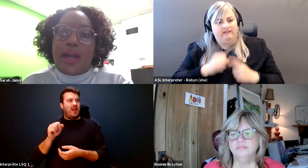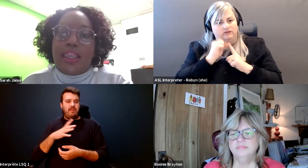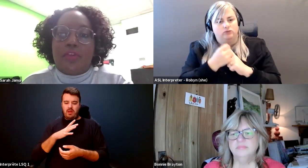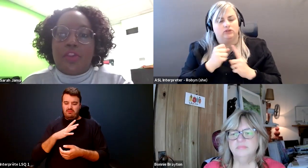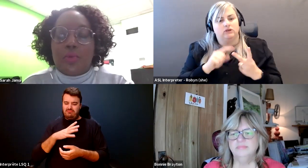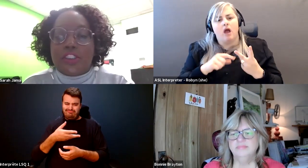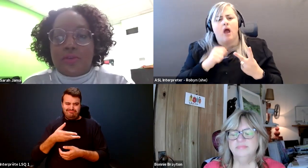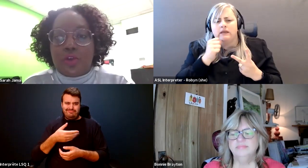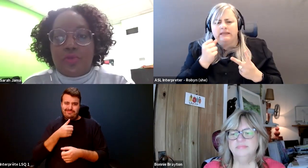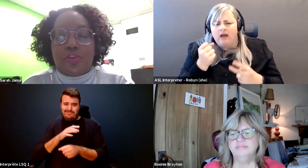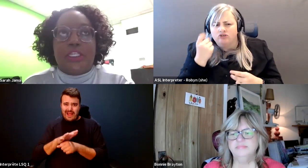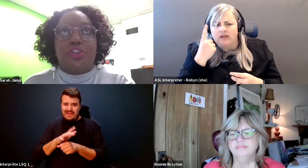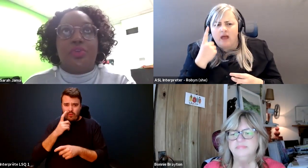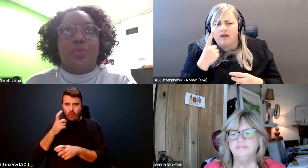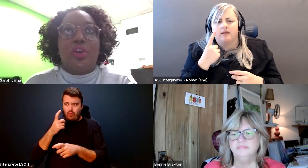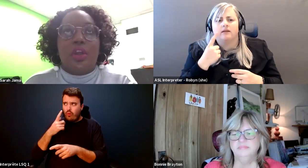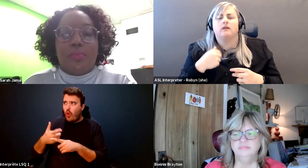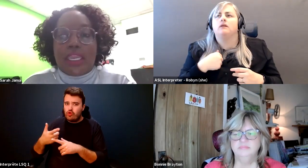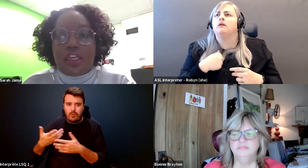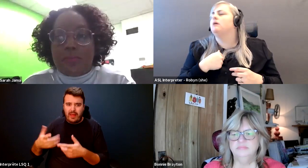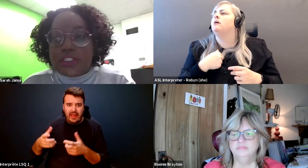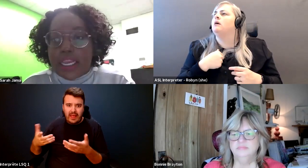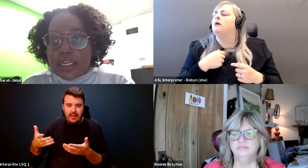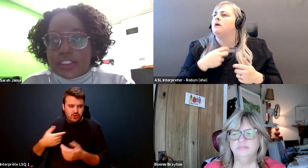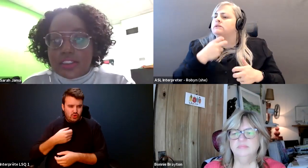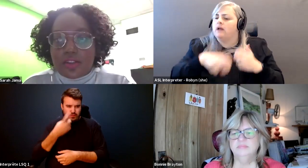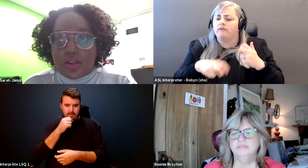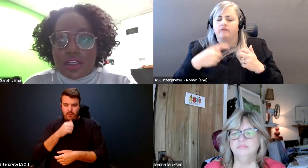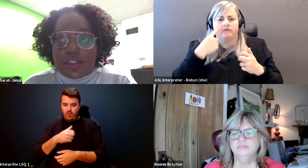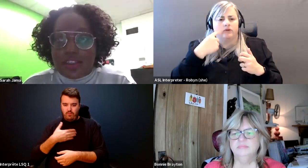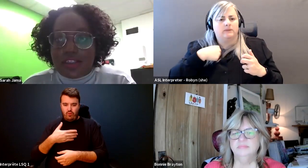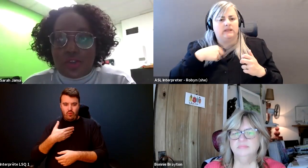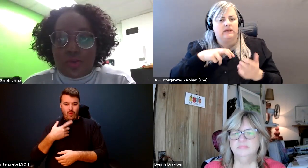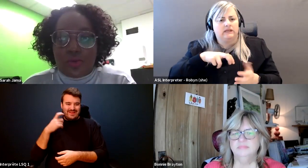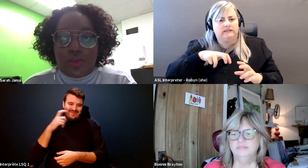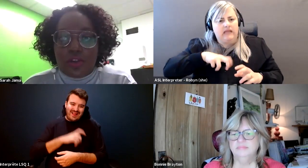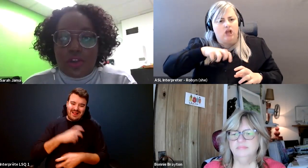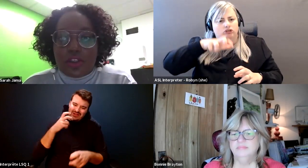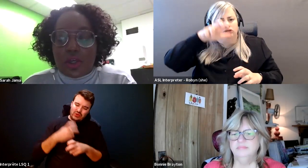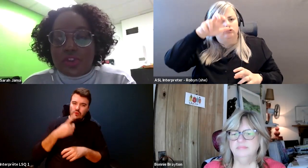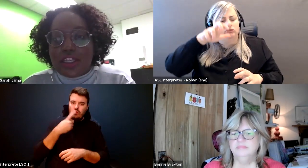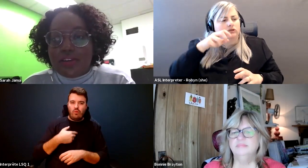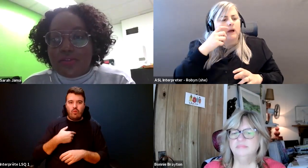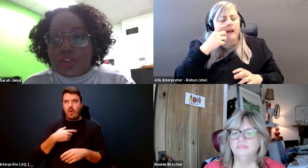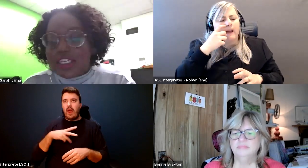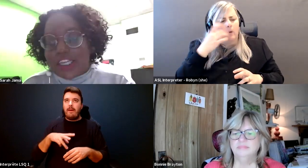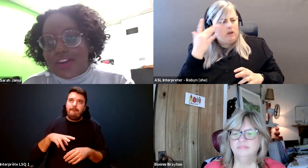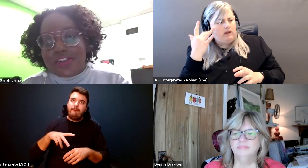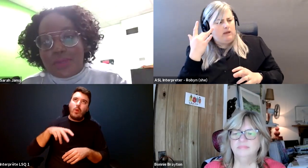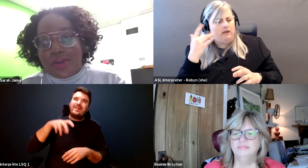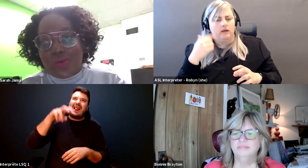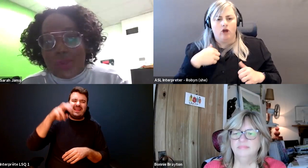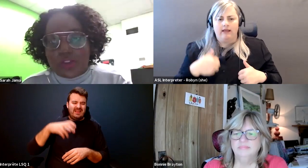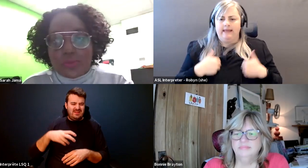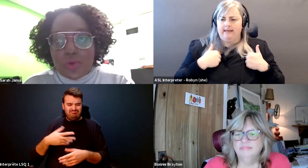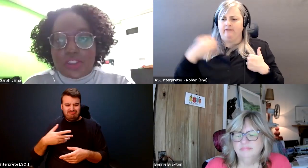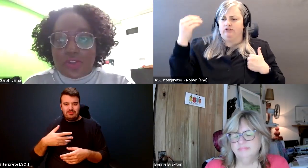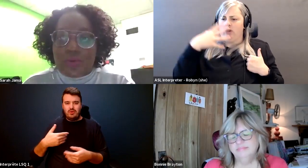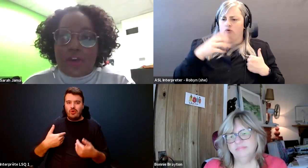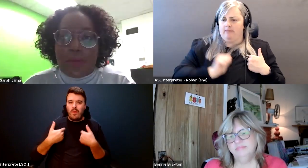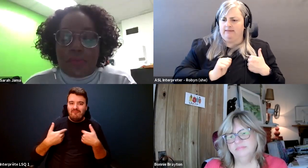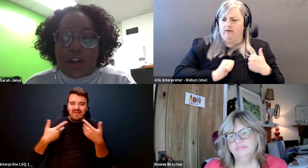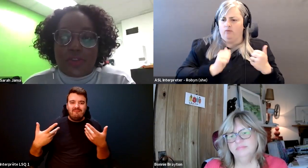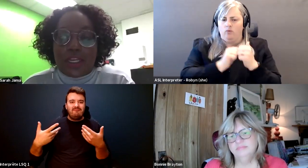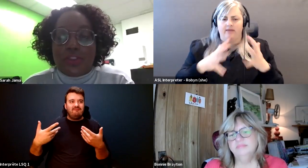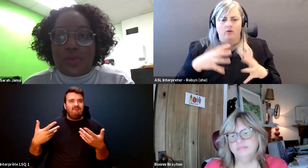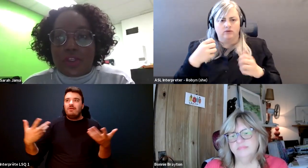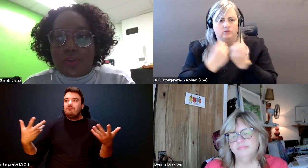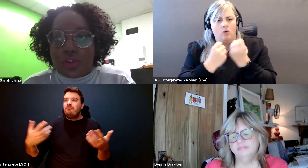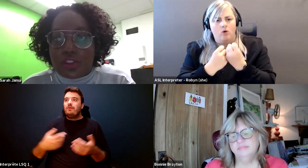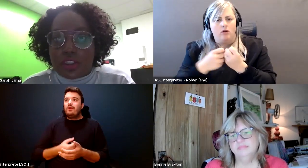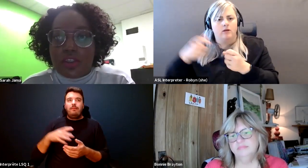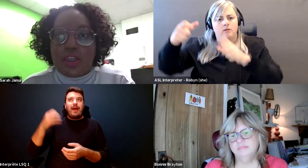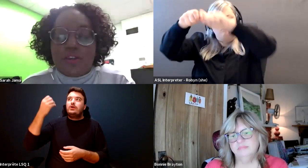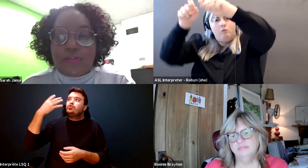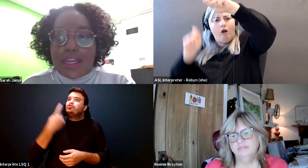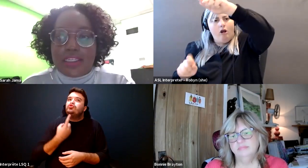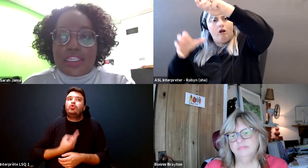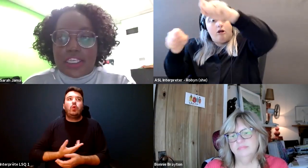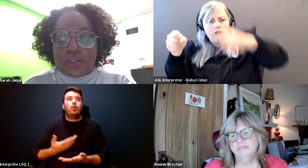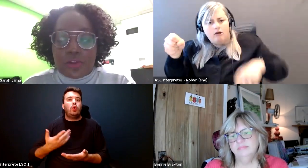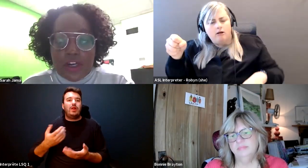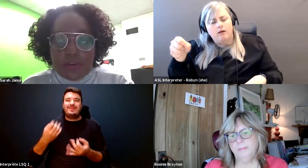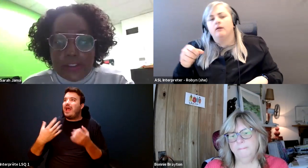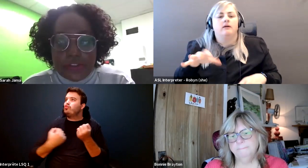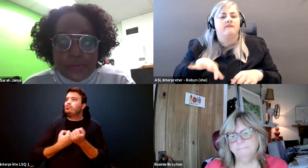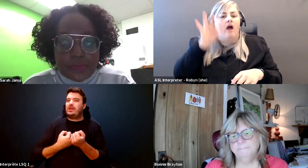Sarah Jama: Why, even though it was difficult for me to make it upstairs or to do you know, to live or take showers on my own, without supports or without backfires why it was so difficult to find accessible environments.